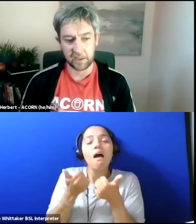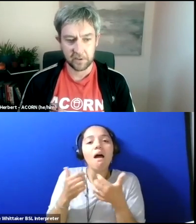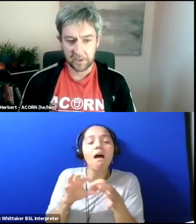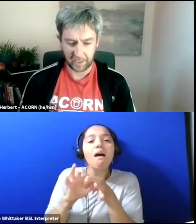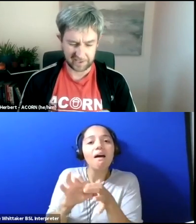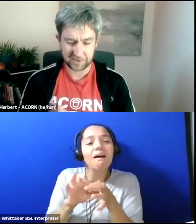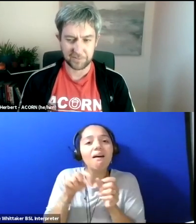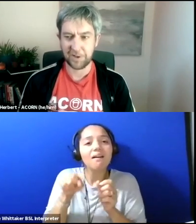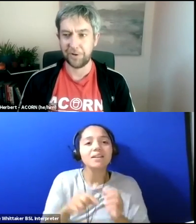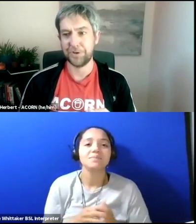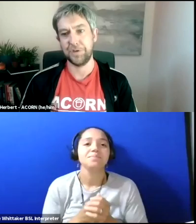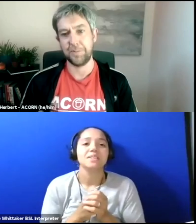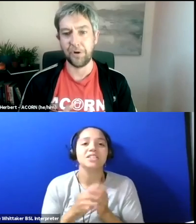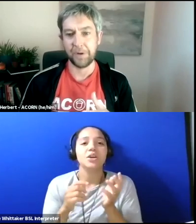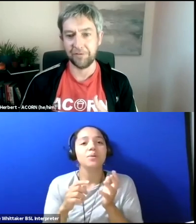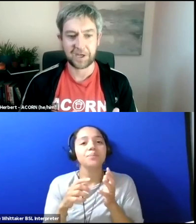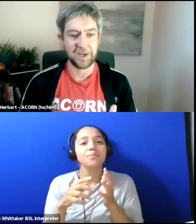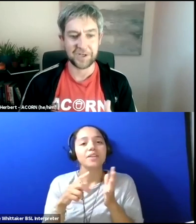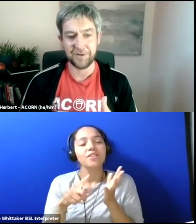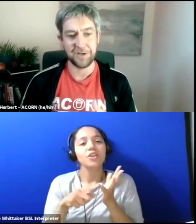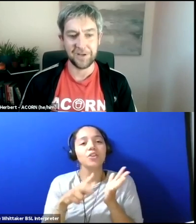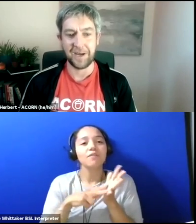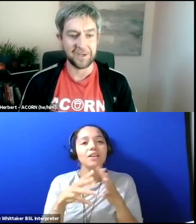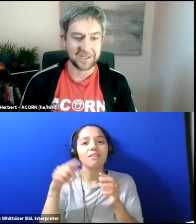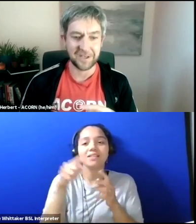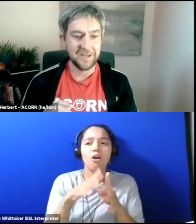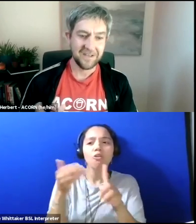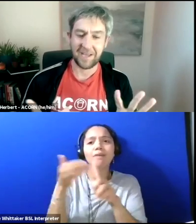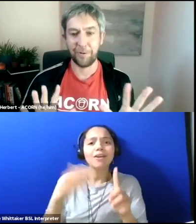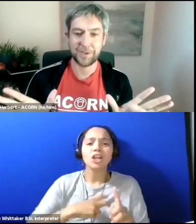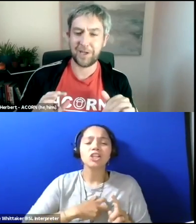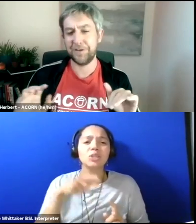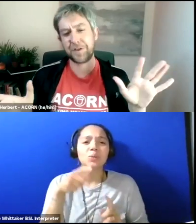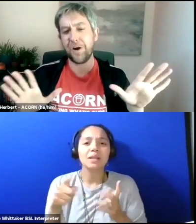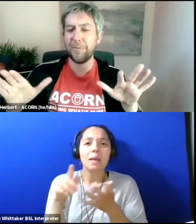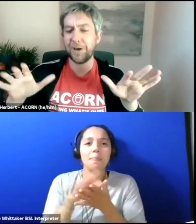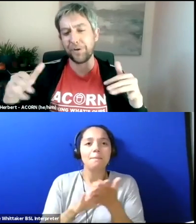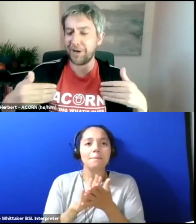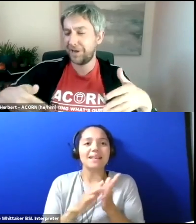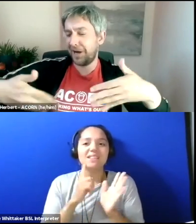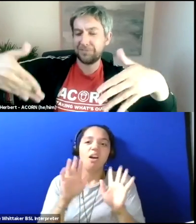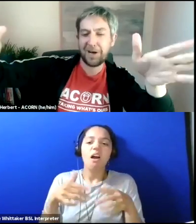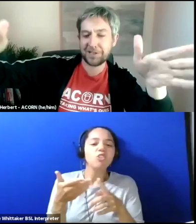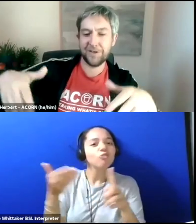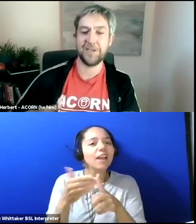You know, I think there was some issues about not being a recognised union and that means that they can just say, oh, well, you're not recognised, we